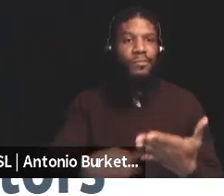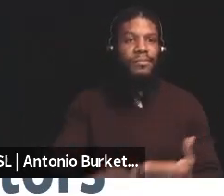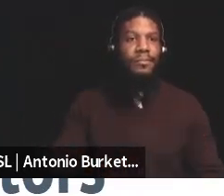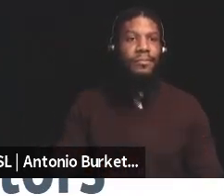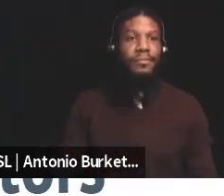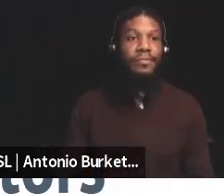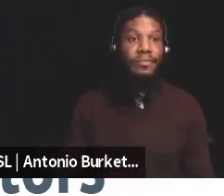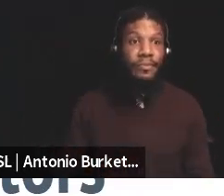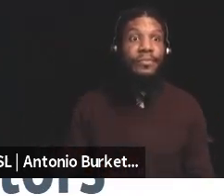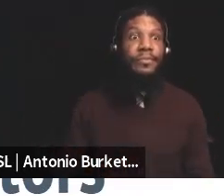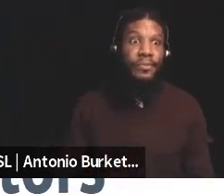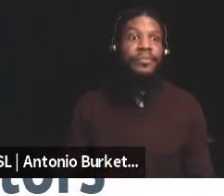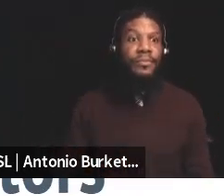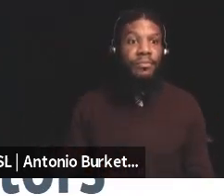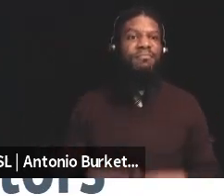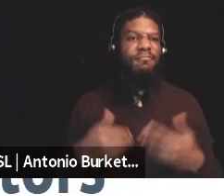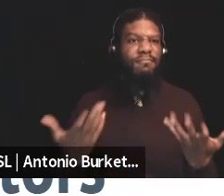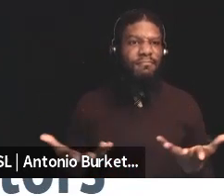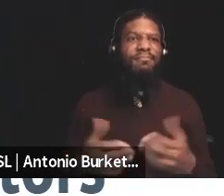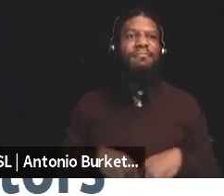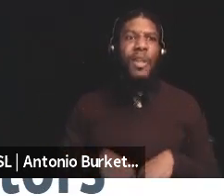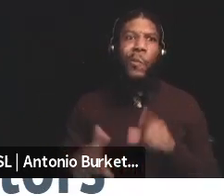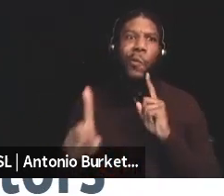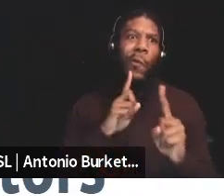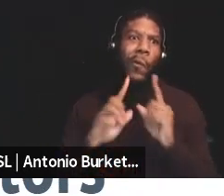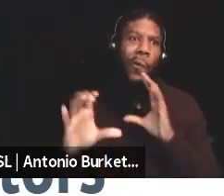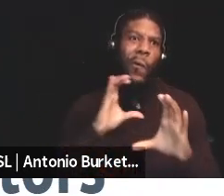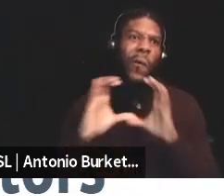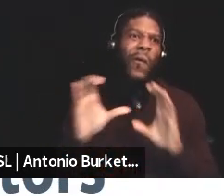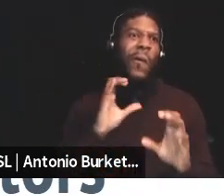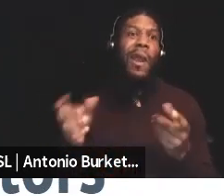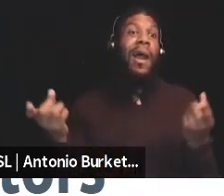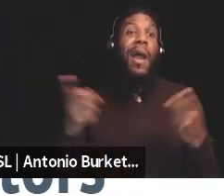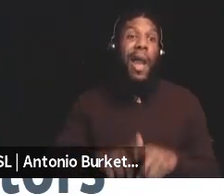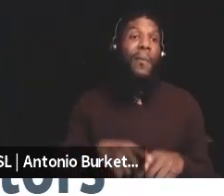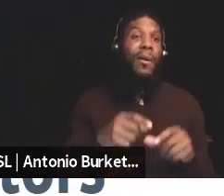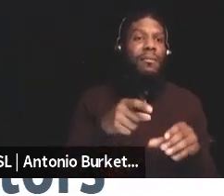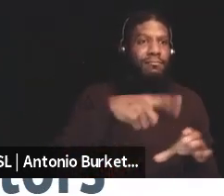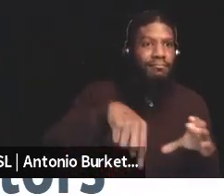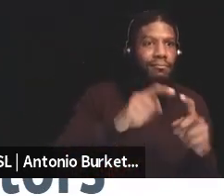So, a lot of the communication that happens among the tutors is also supported by me